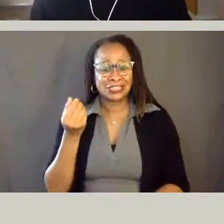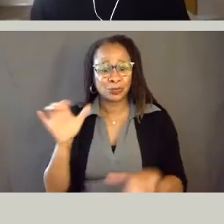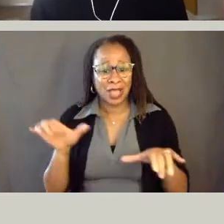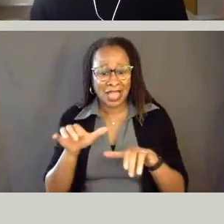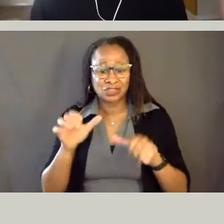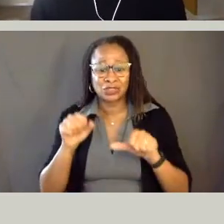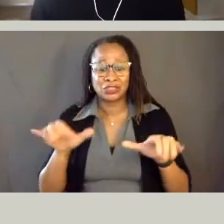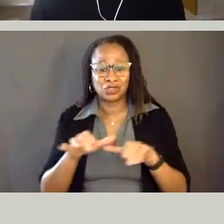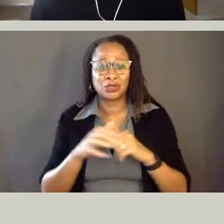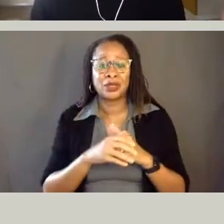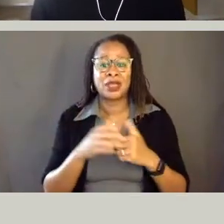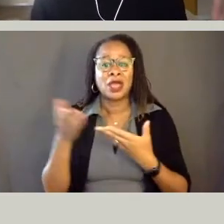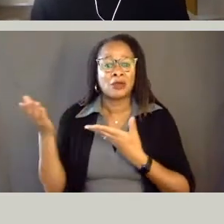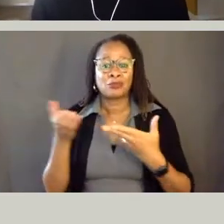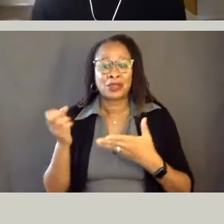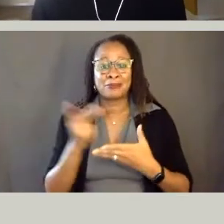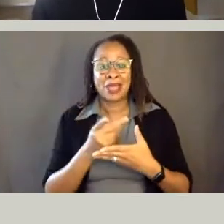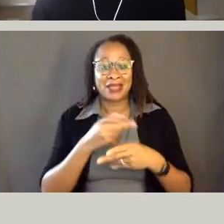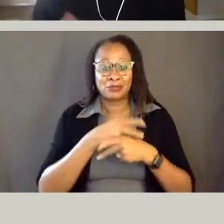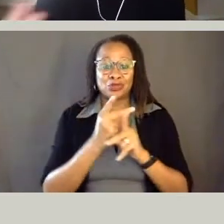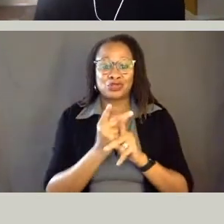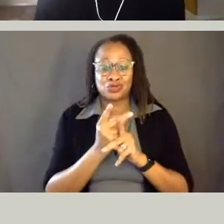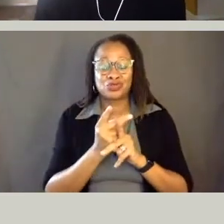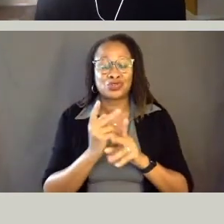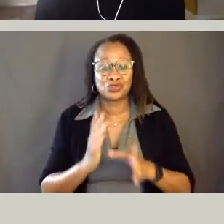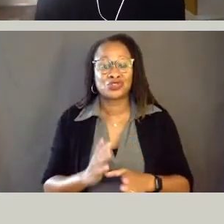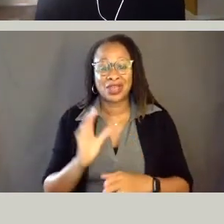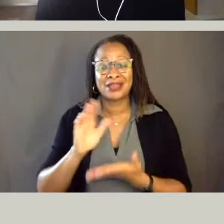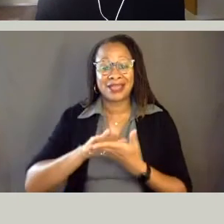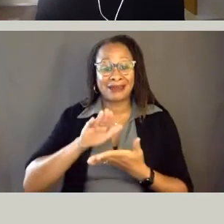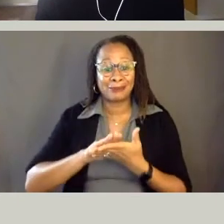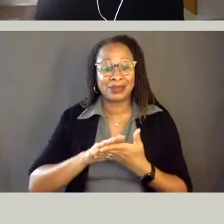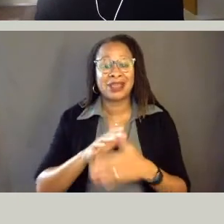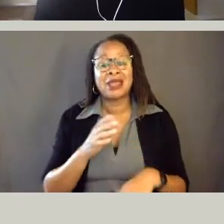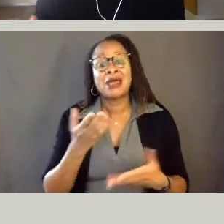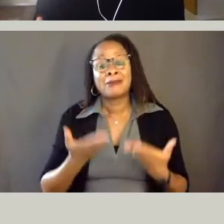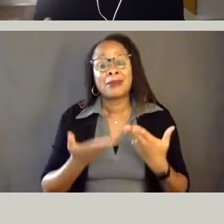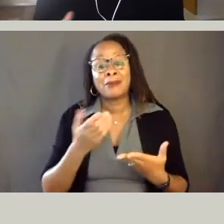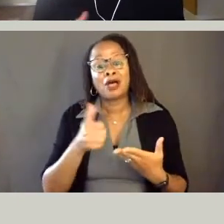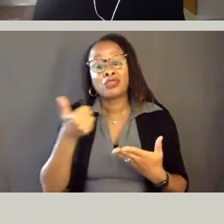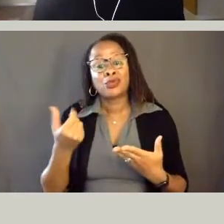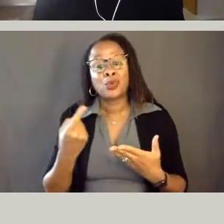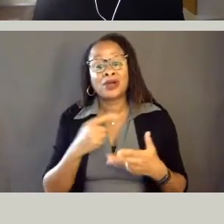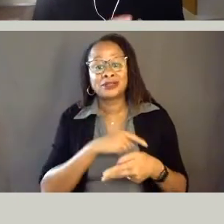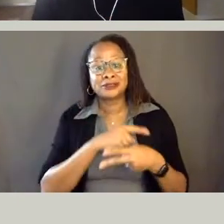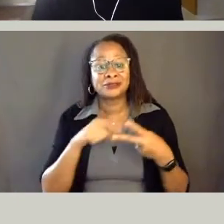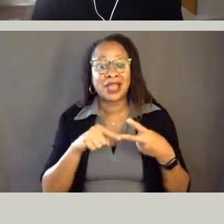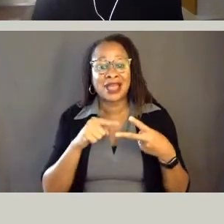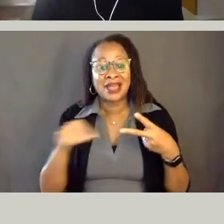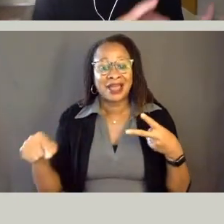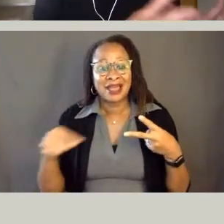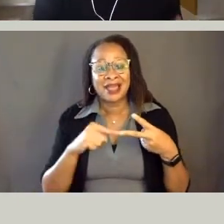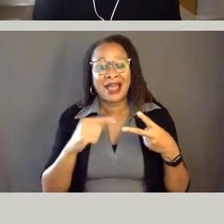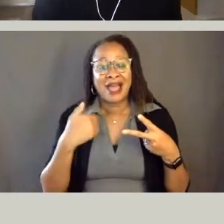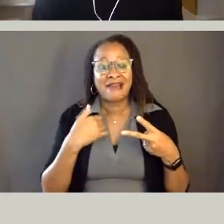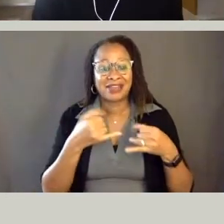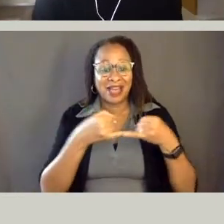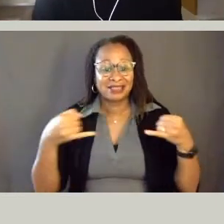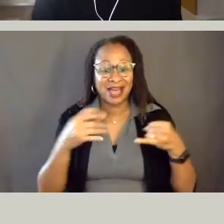One is bringing back the producers Academy. Another is maybe having a line item for impact producers at these members station.